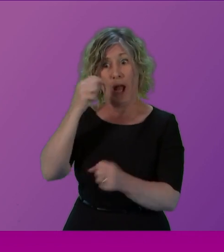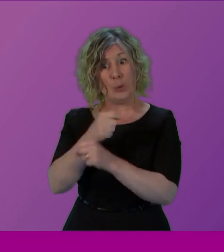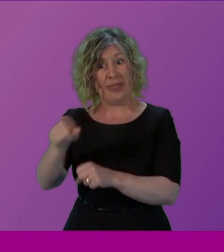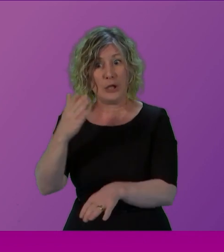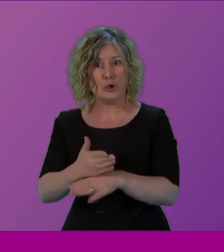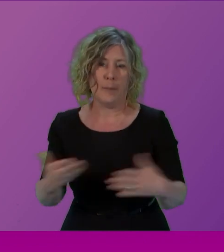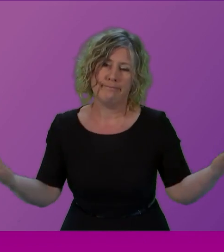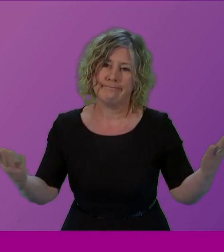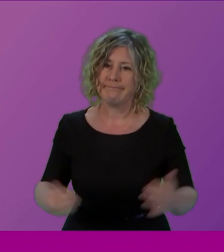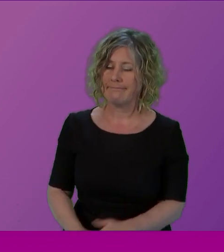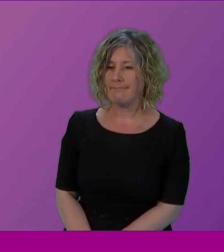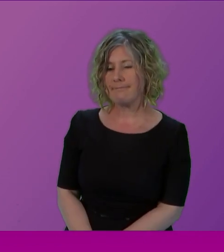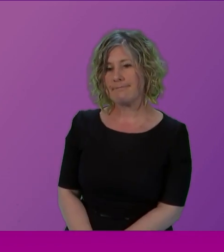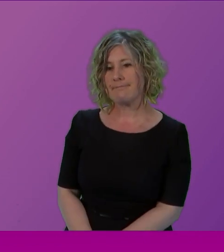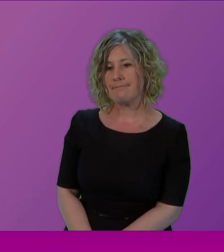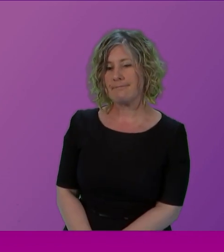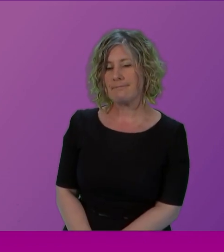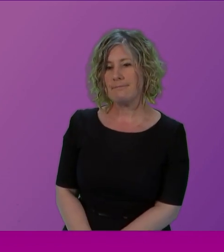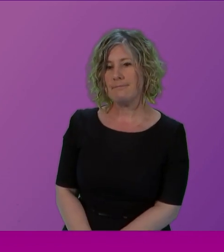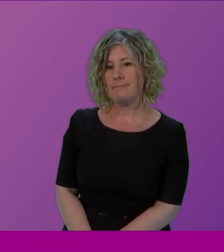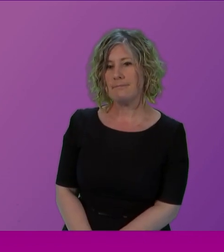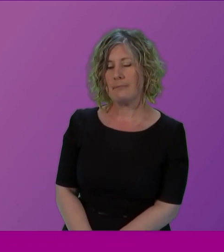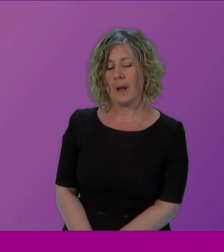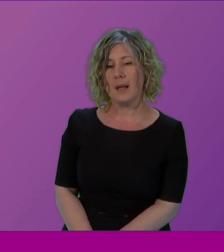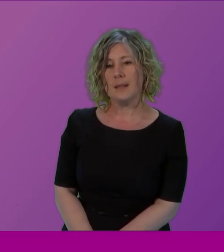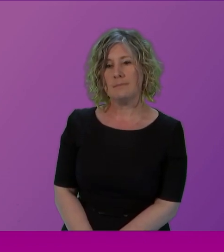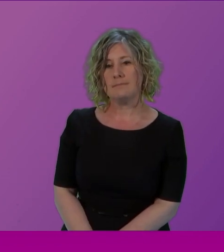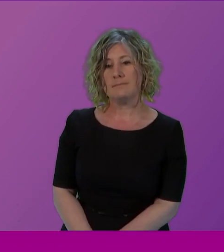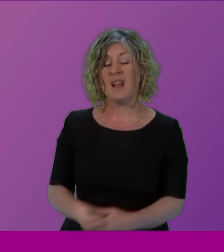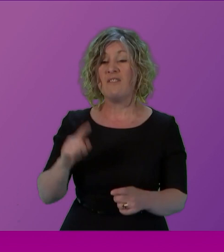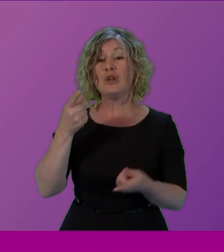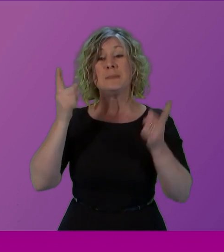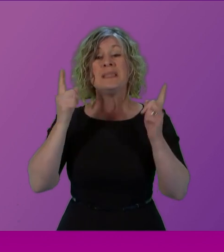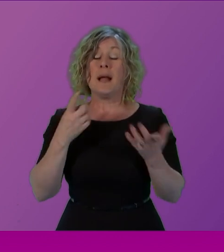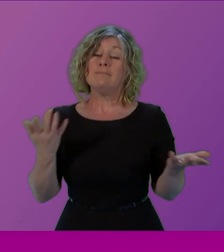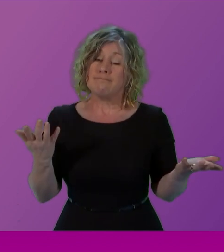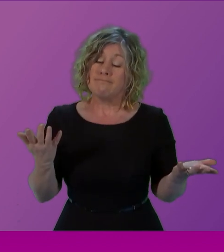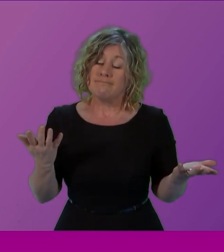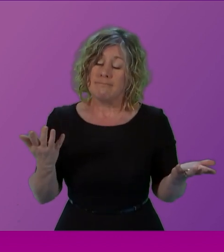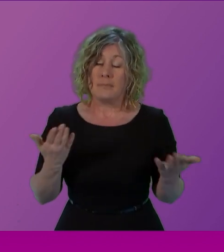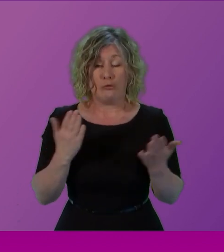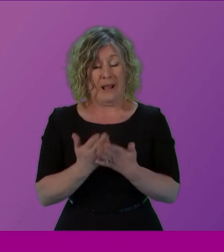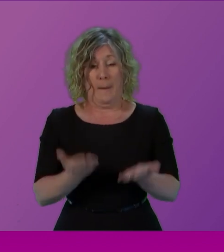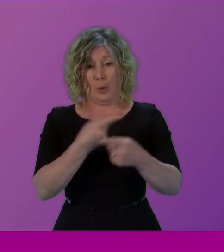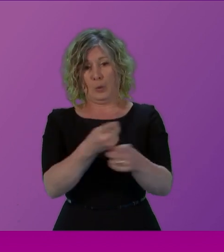Ultimately, it is the Scottish people who will make those judgments, and the record